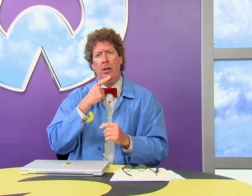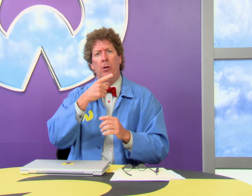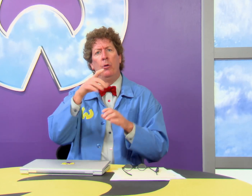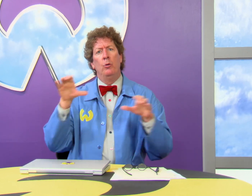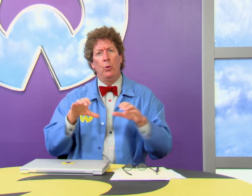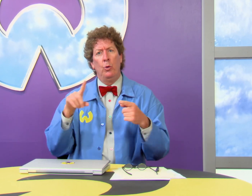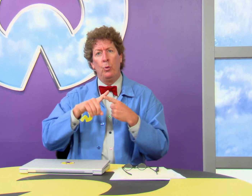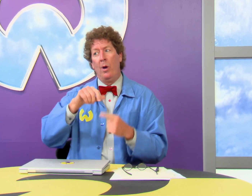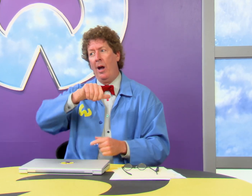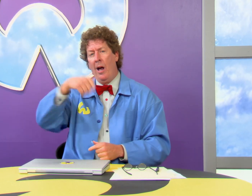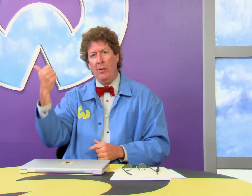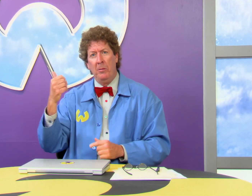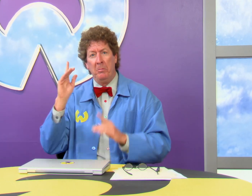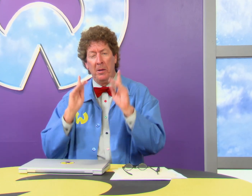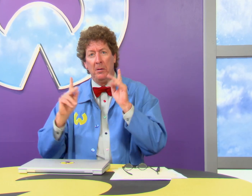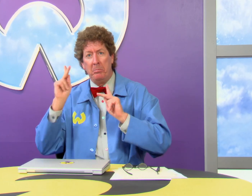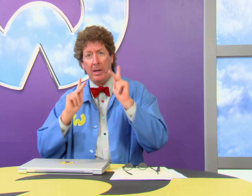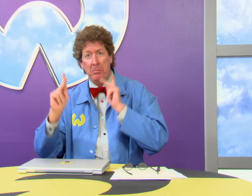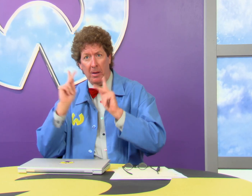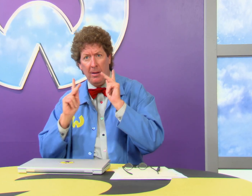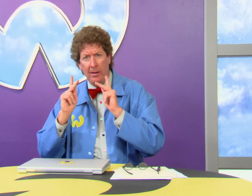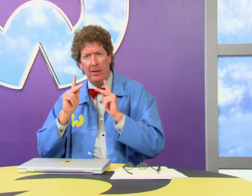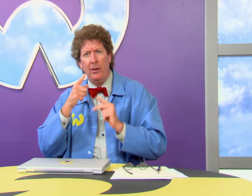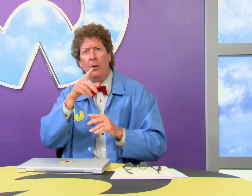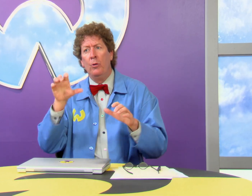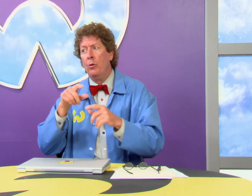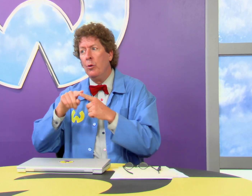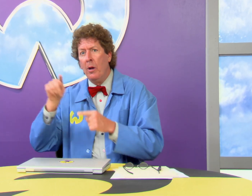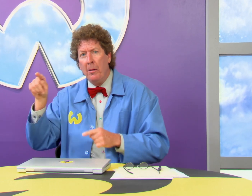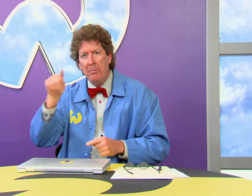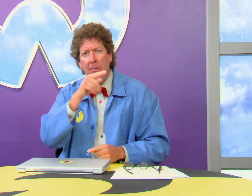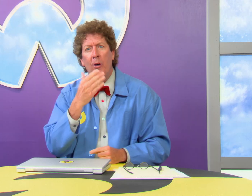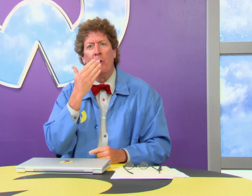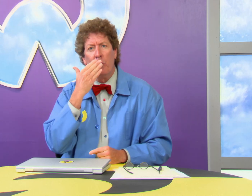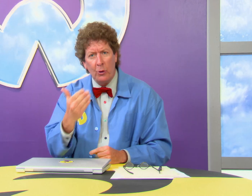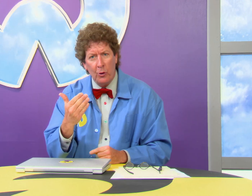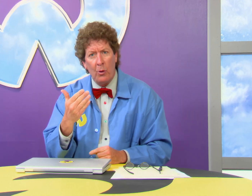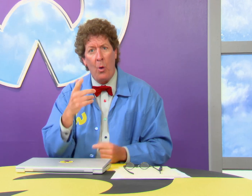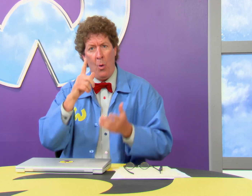JESUS SAID, DO GOOD TO OTHER PEOPLE; TO OTHERS DO GOOD,